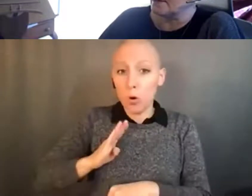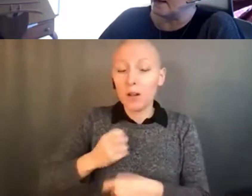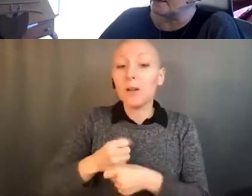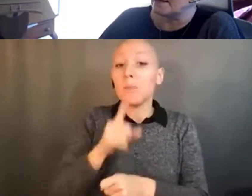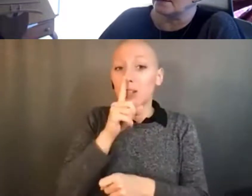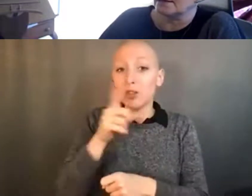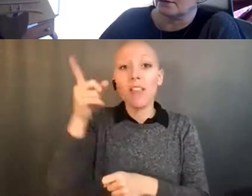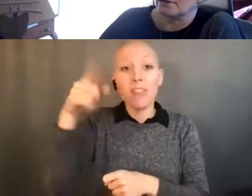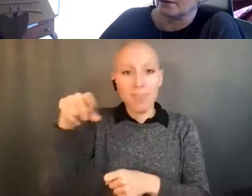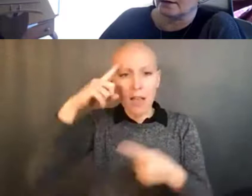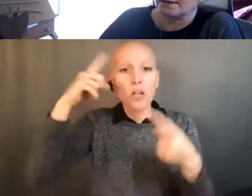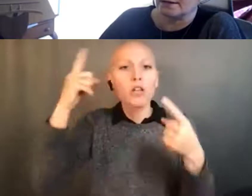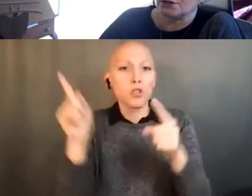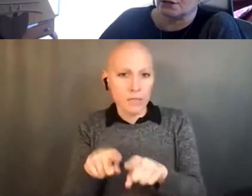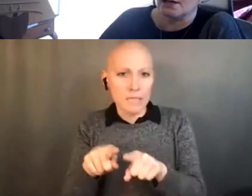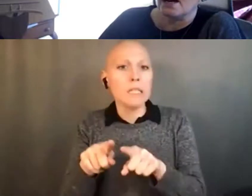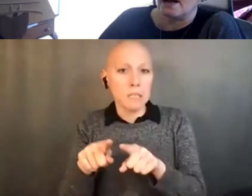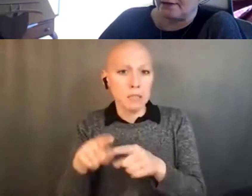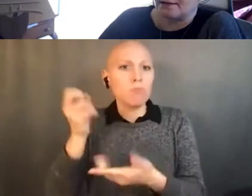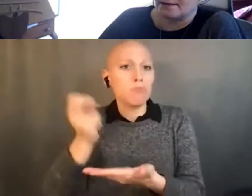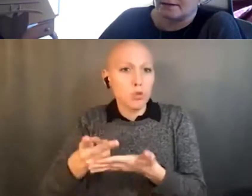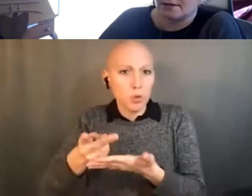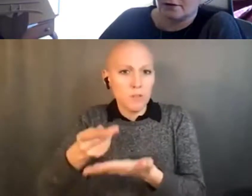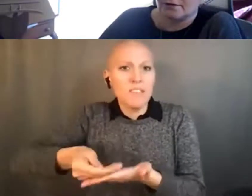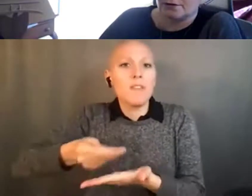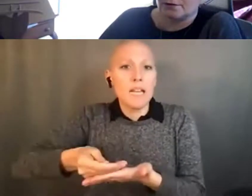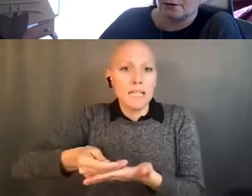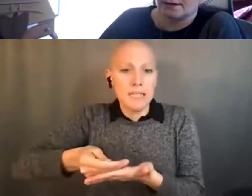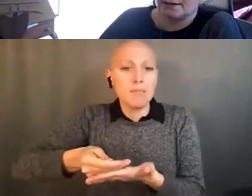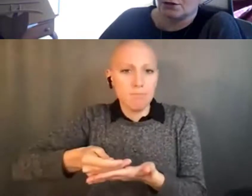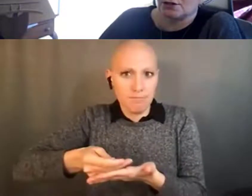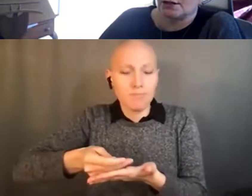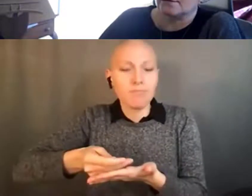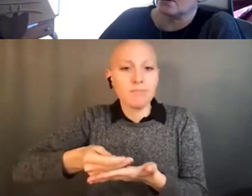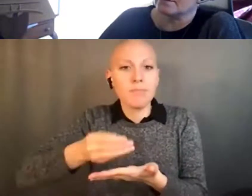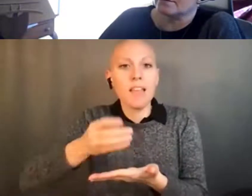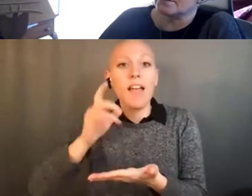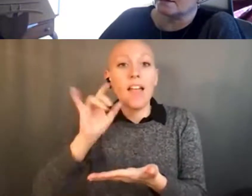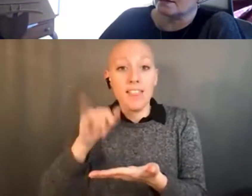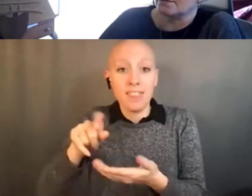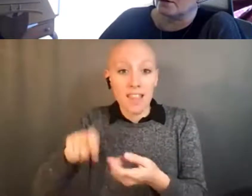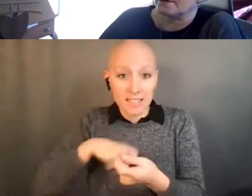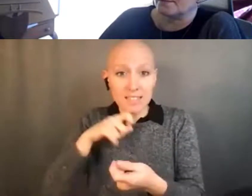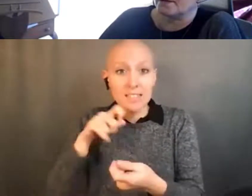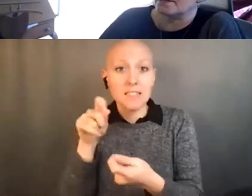of that at another organization at that specific foreign organization. And if all of those things fall into place,